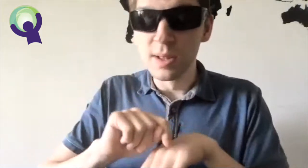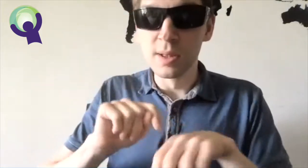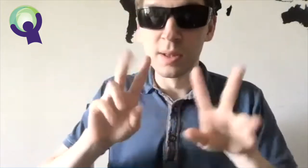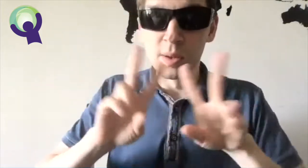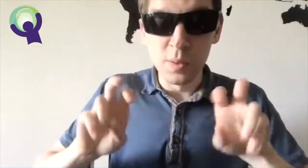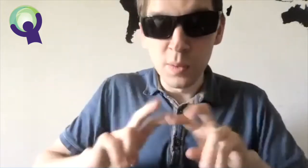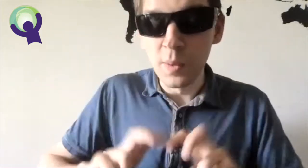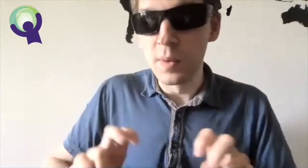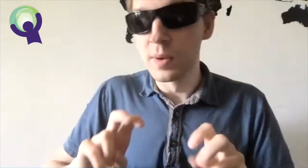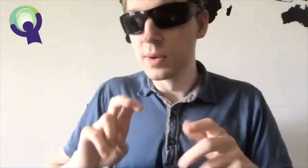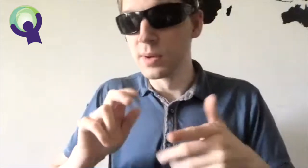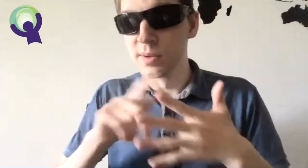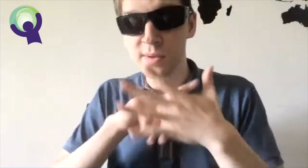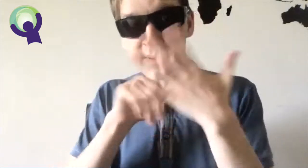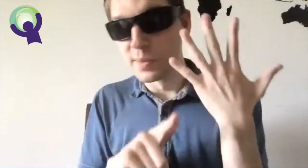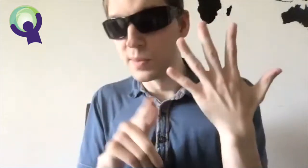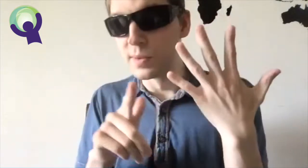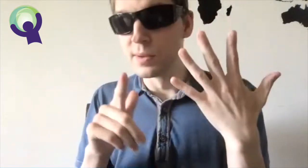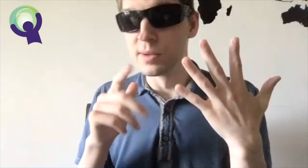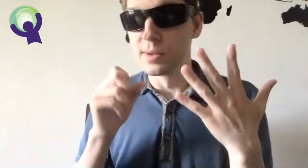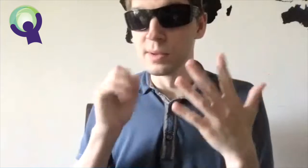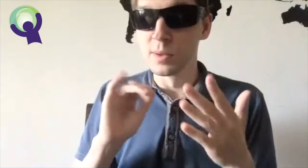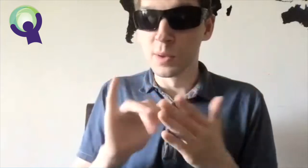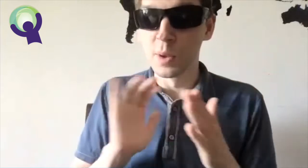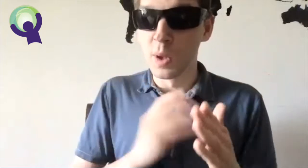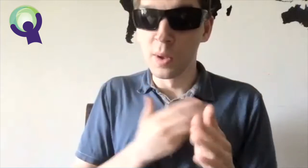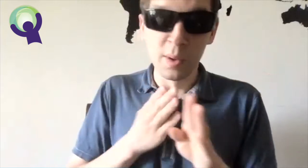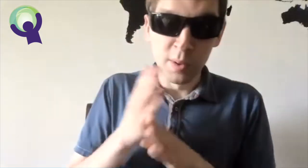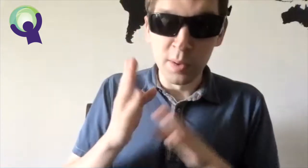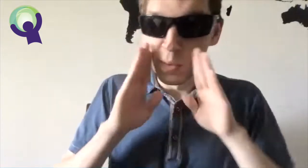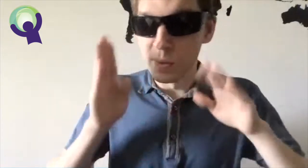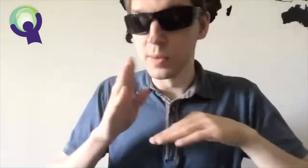We provide consultations, mentoring, and training.